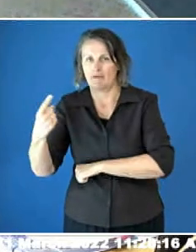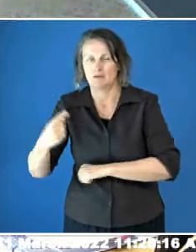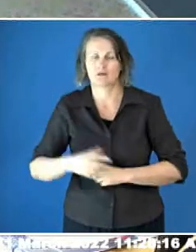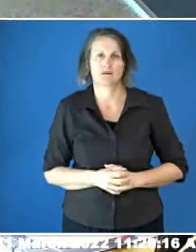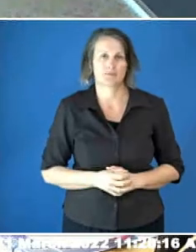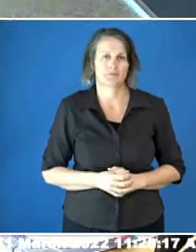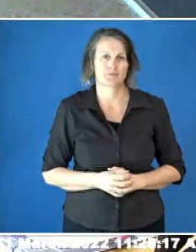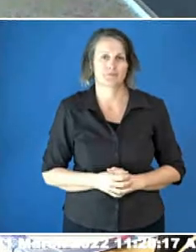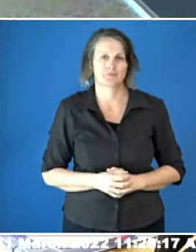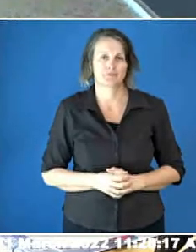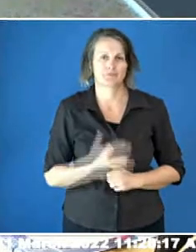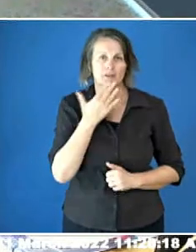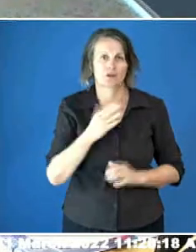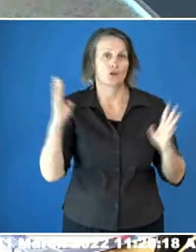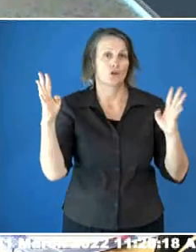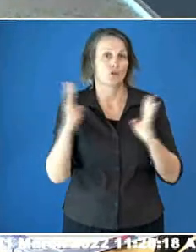Thank you. ASSOCIATE: The Royal Commission is adjourned.